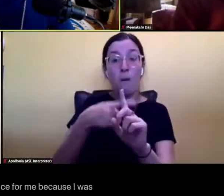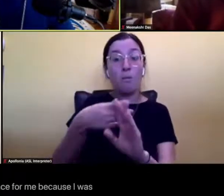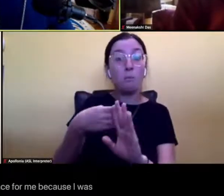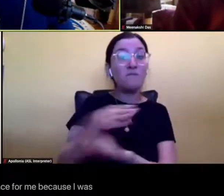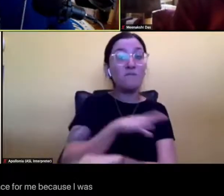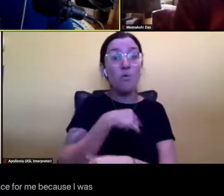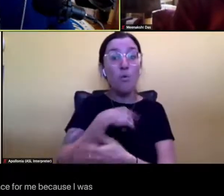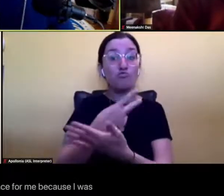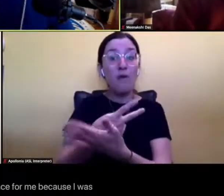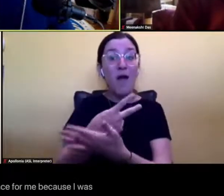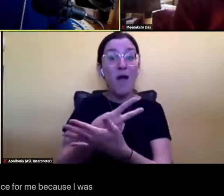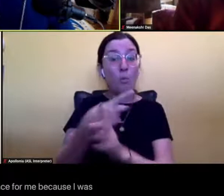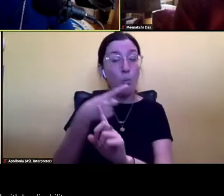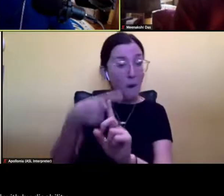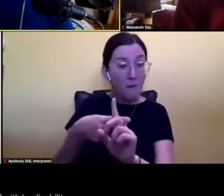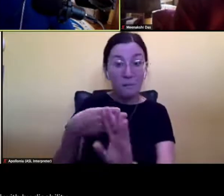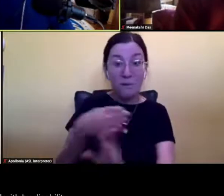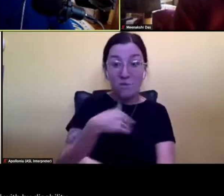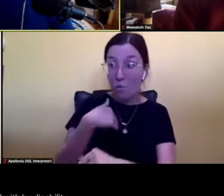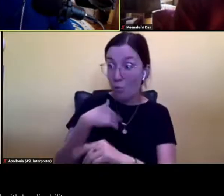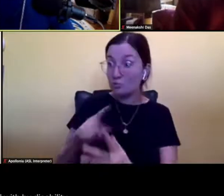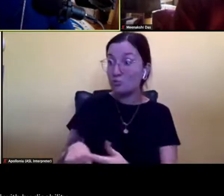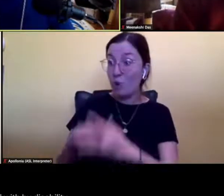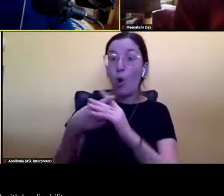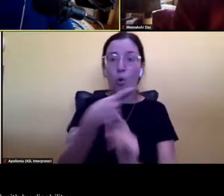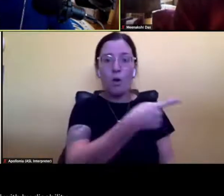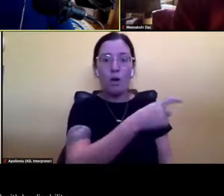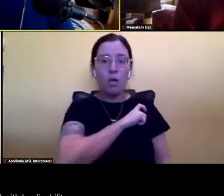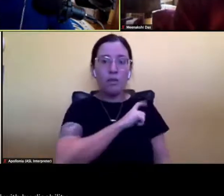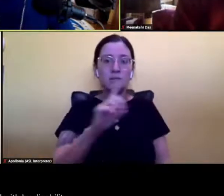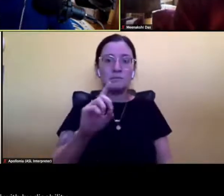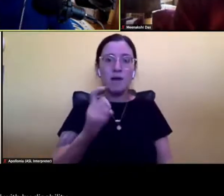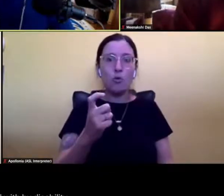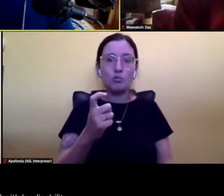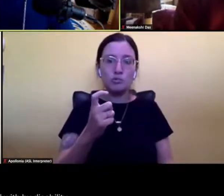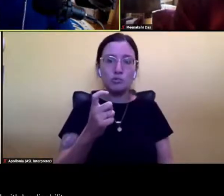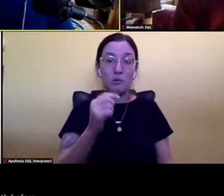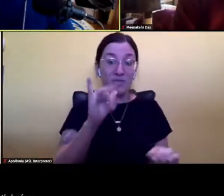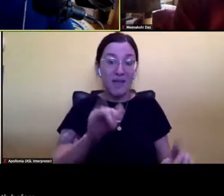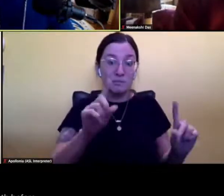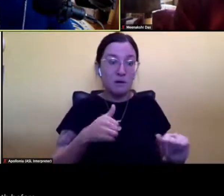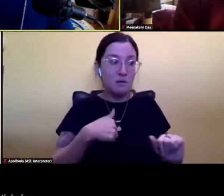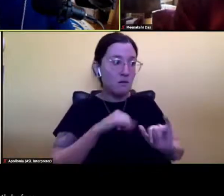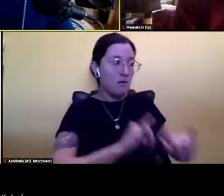so I was learning about what to expect at the exact same time that I was trying to figure out